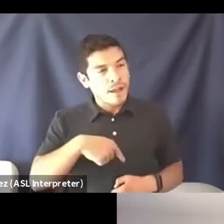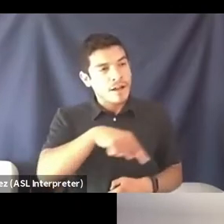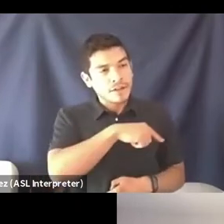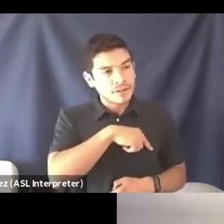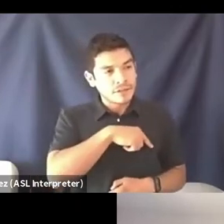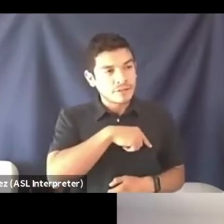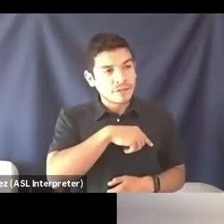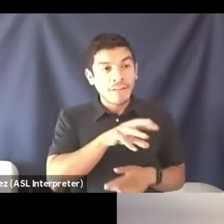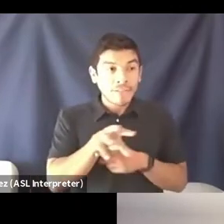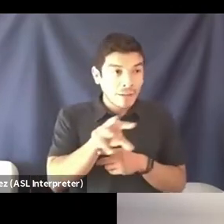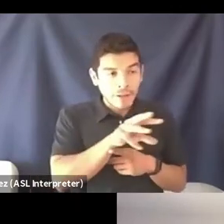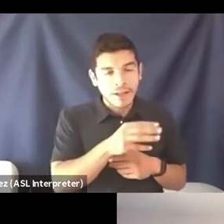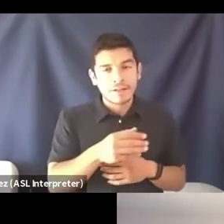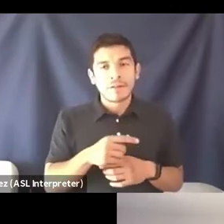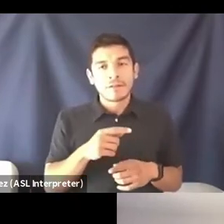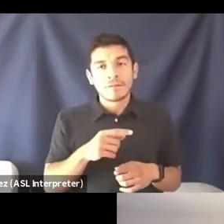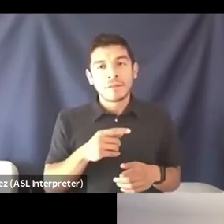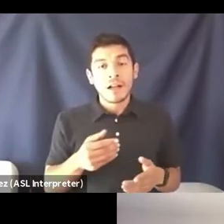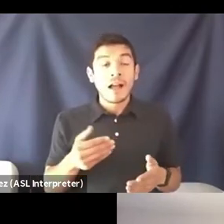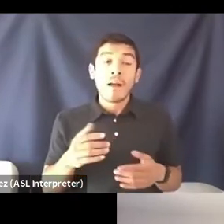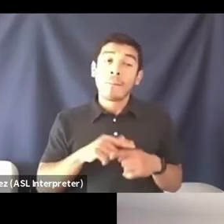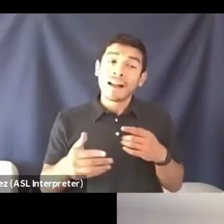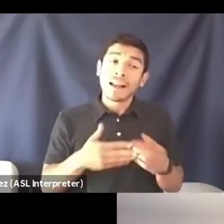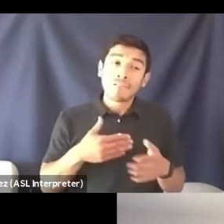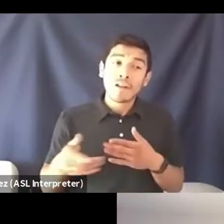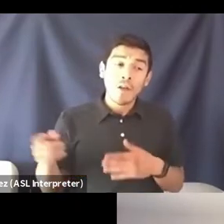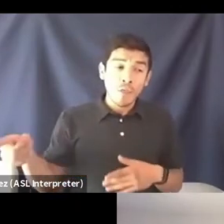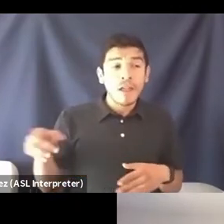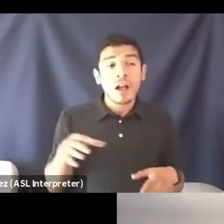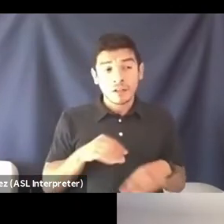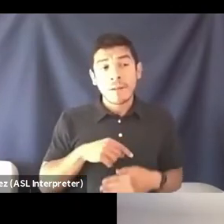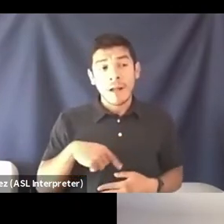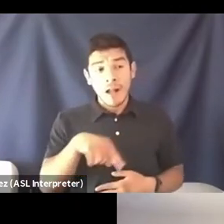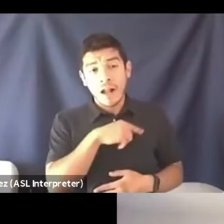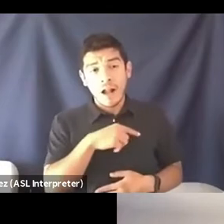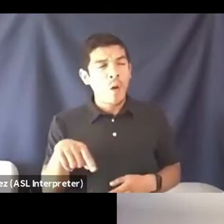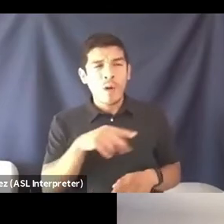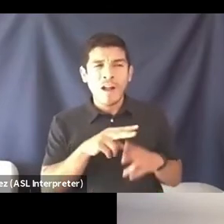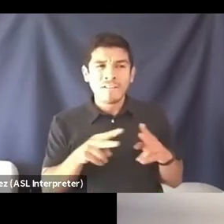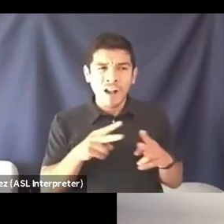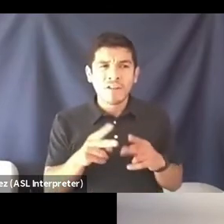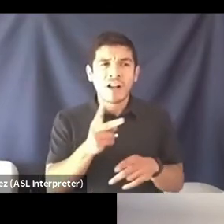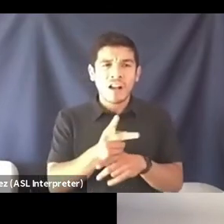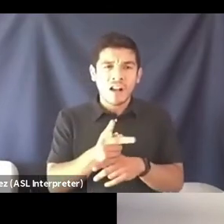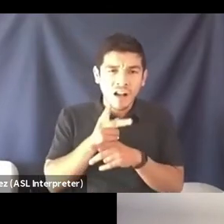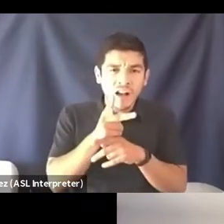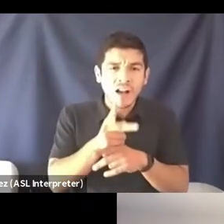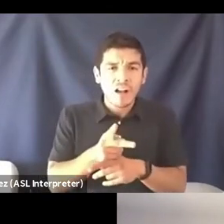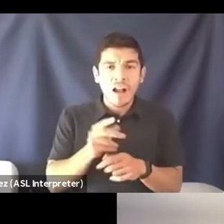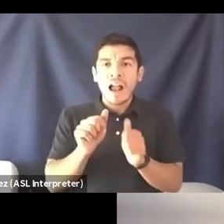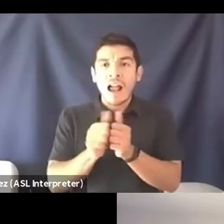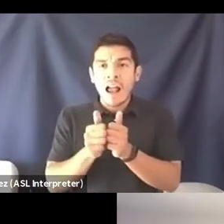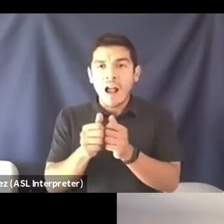But again even though they were on board with us we were very careful about like how we are going to film them.